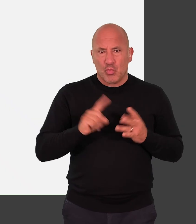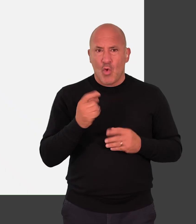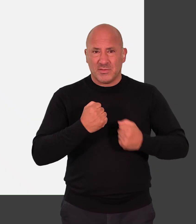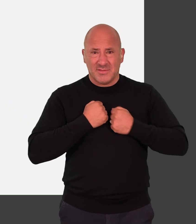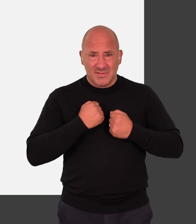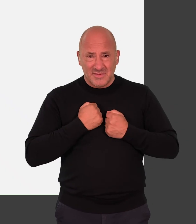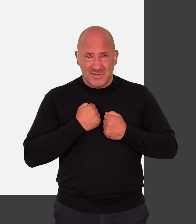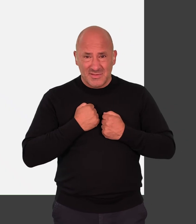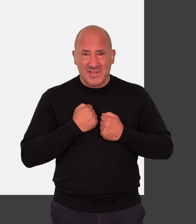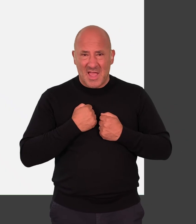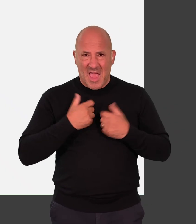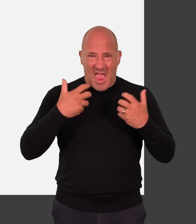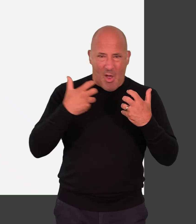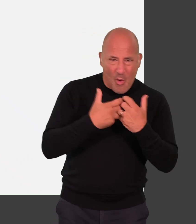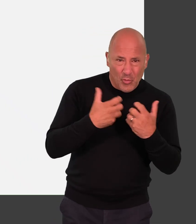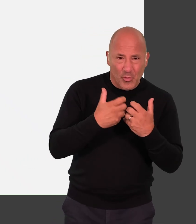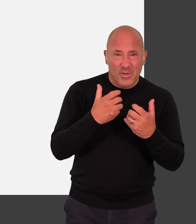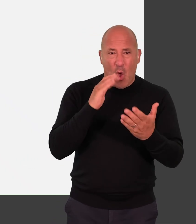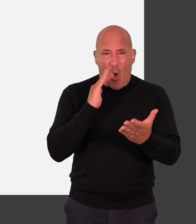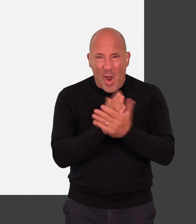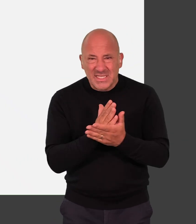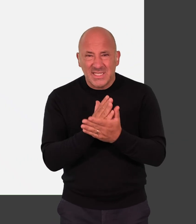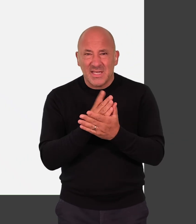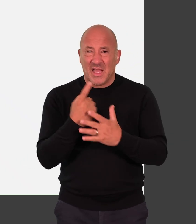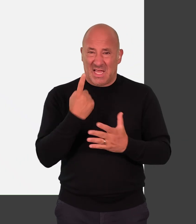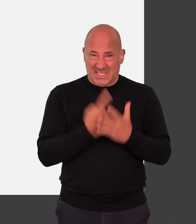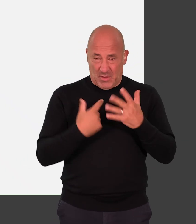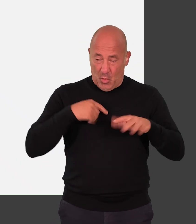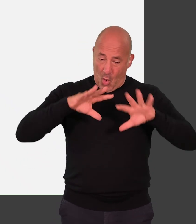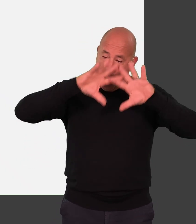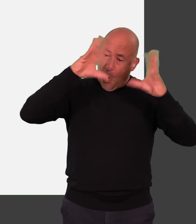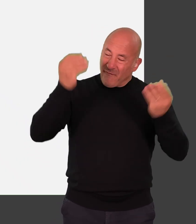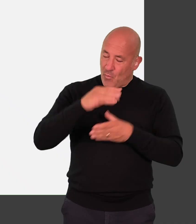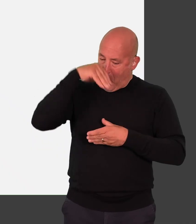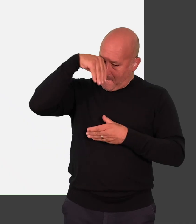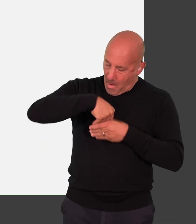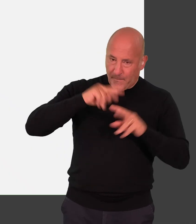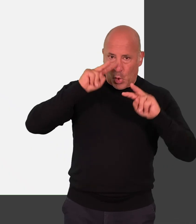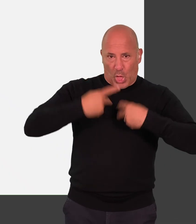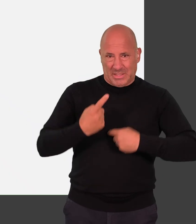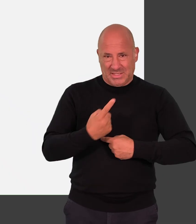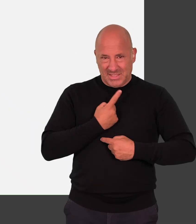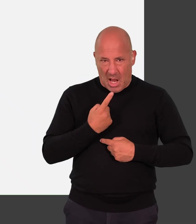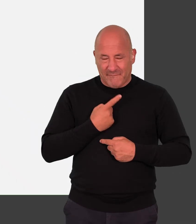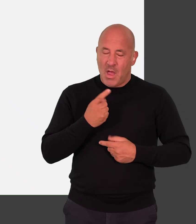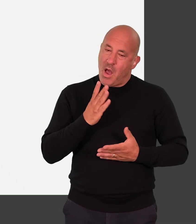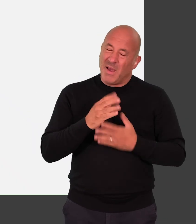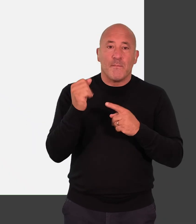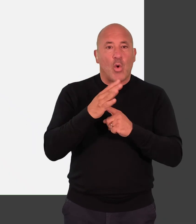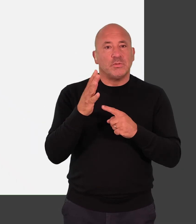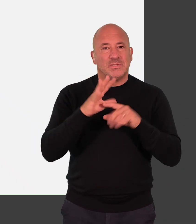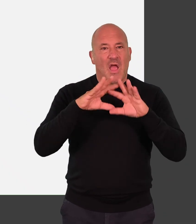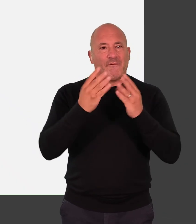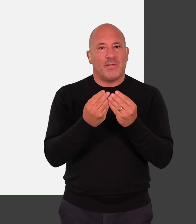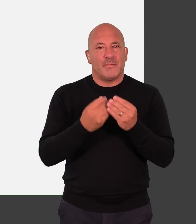And honesty and an individual, holistic view of themselves are essential.